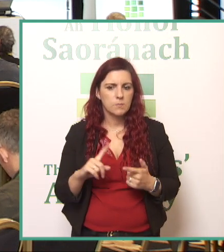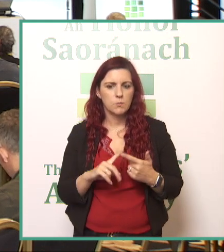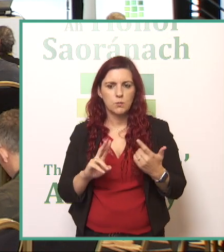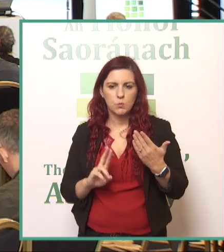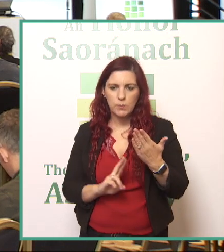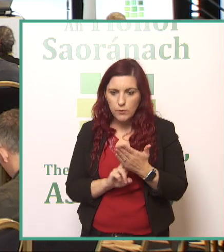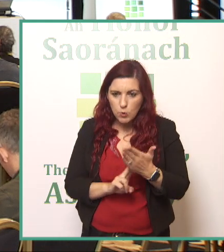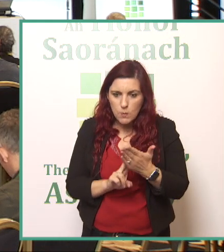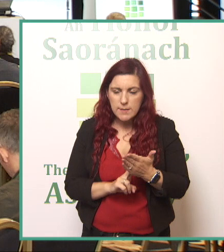for